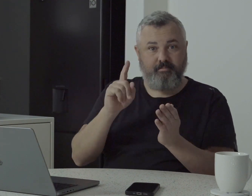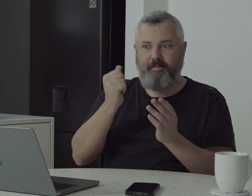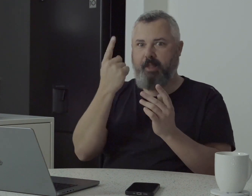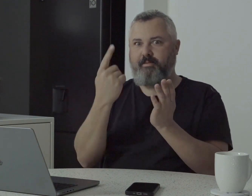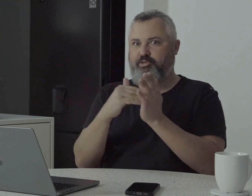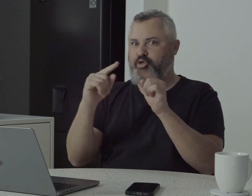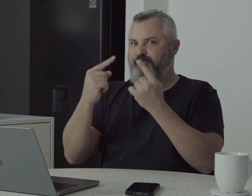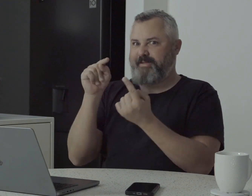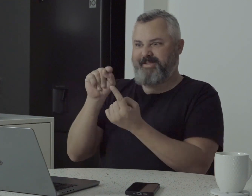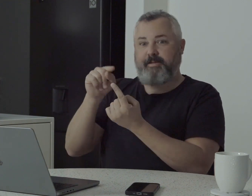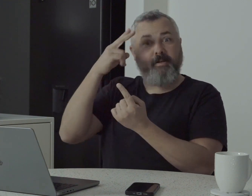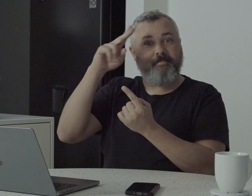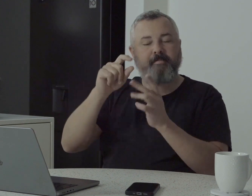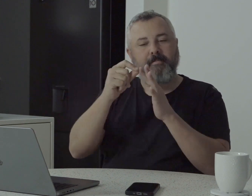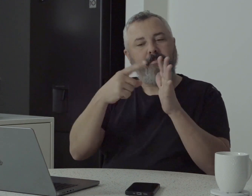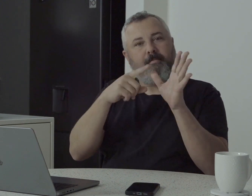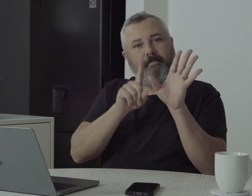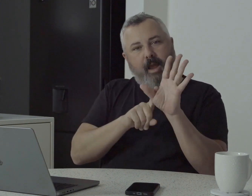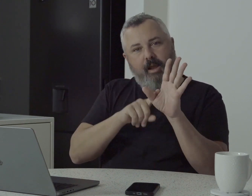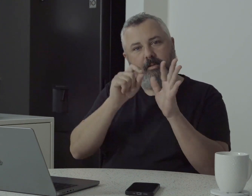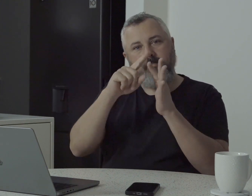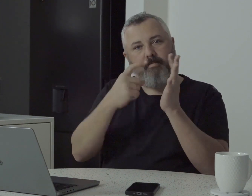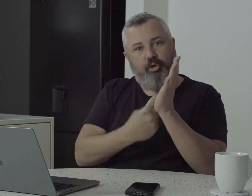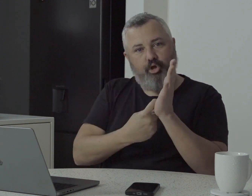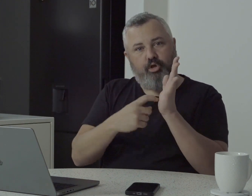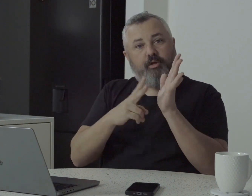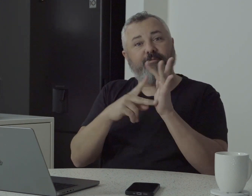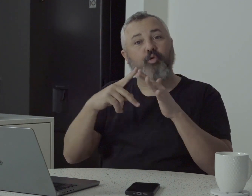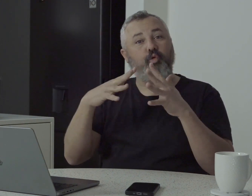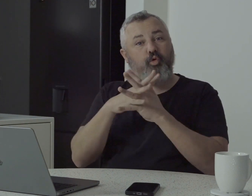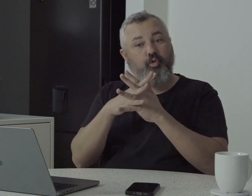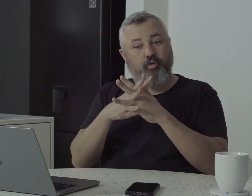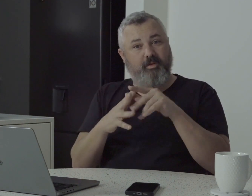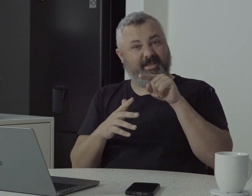There is also a unique feature available through streaming services called pay-per-view.